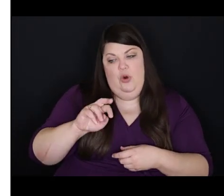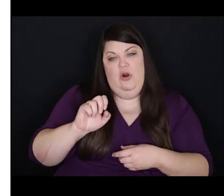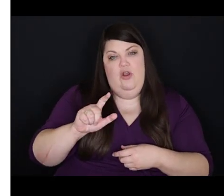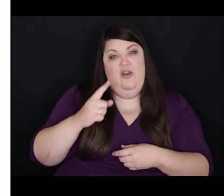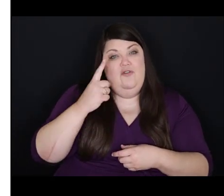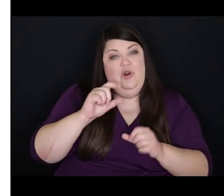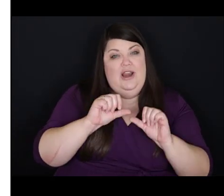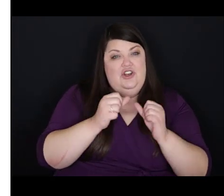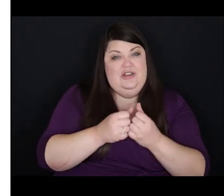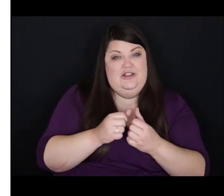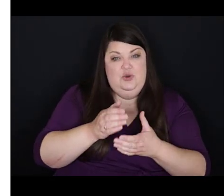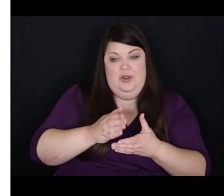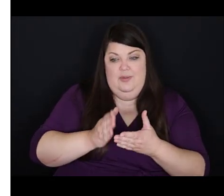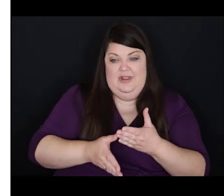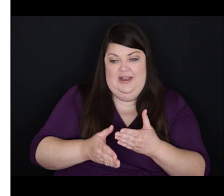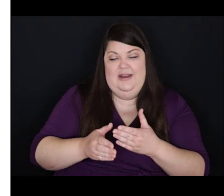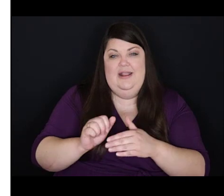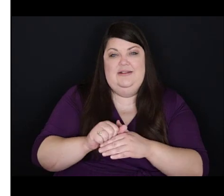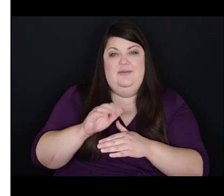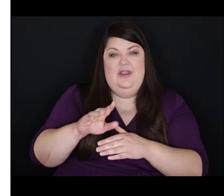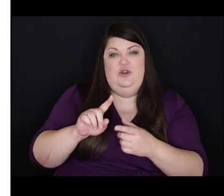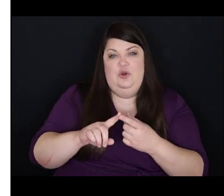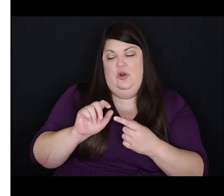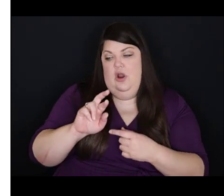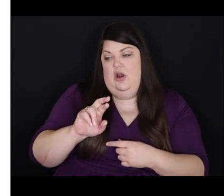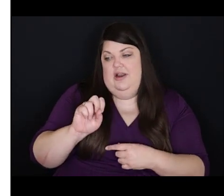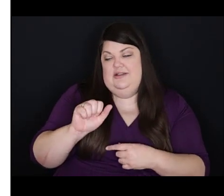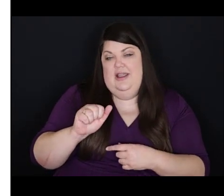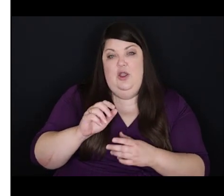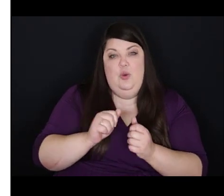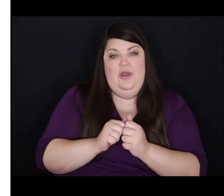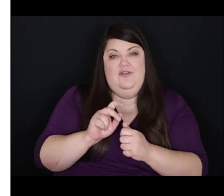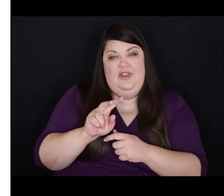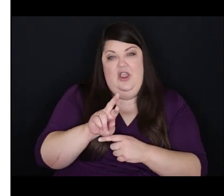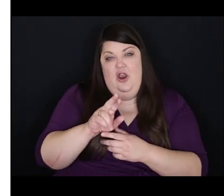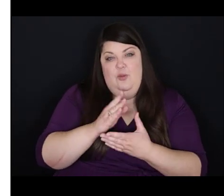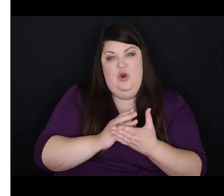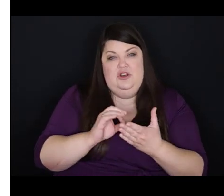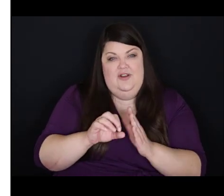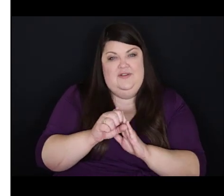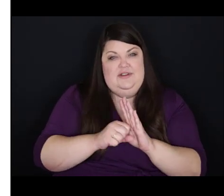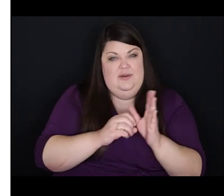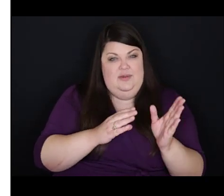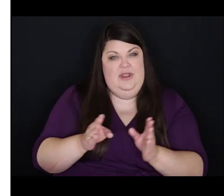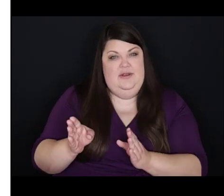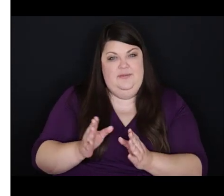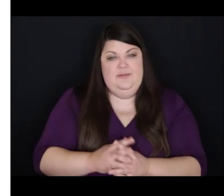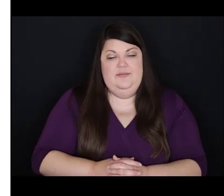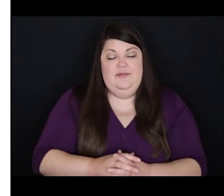complete and submit to RSA with the VR portion of the State Plan. These forms